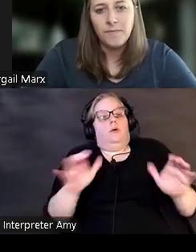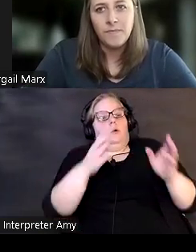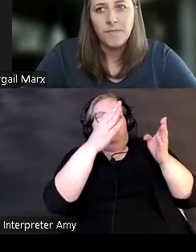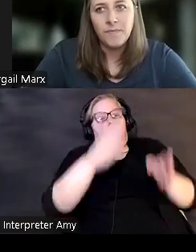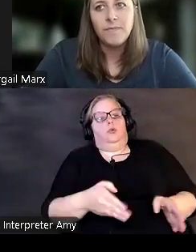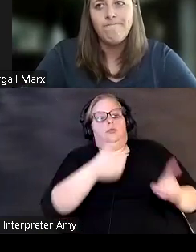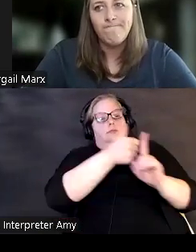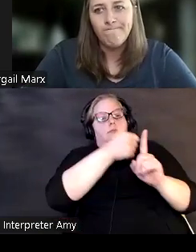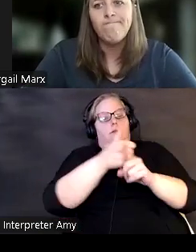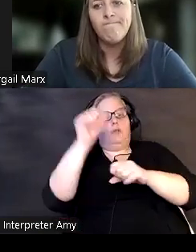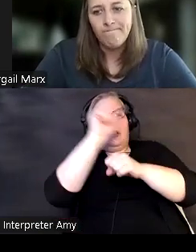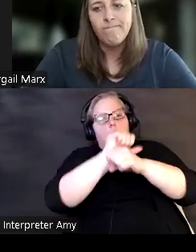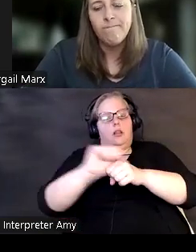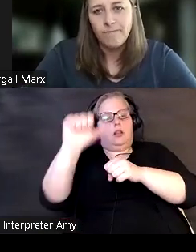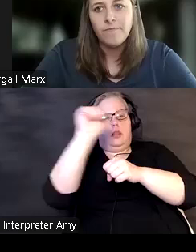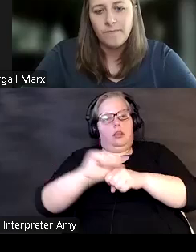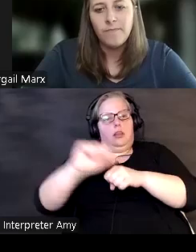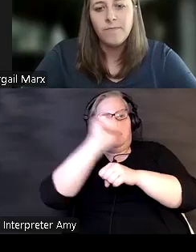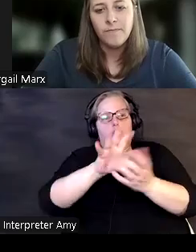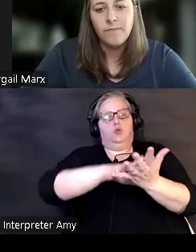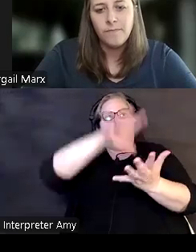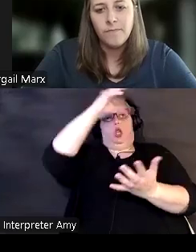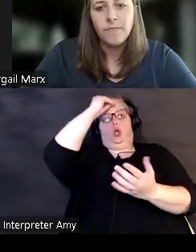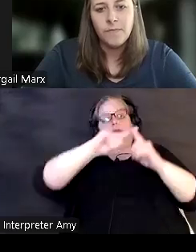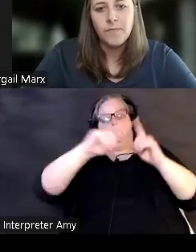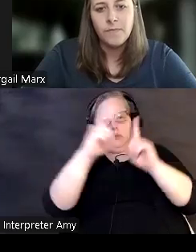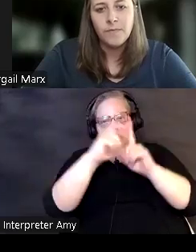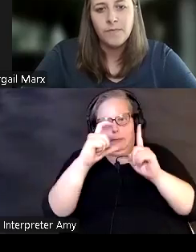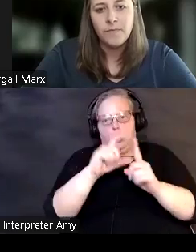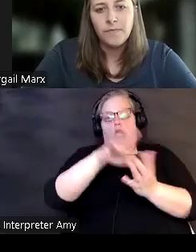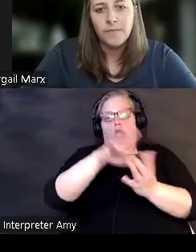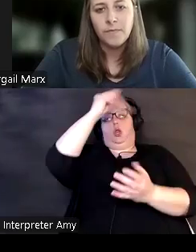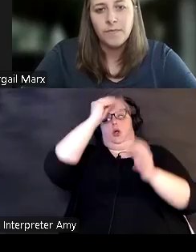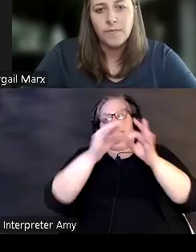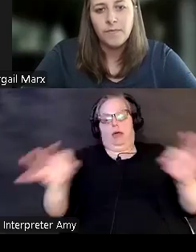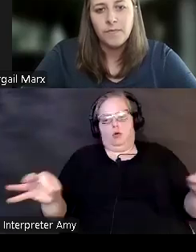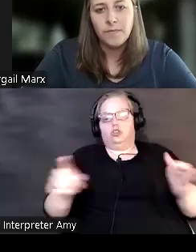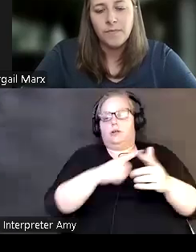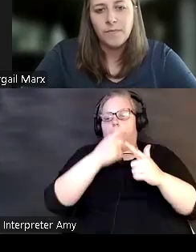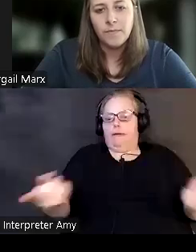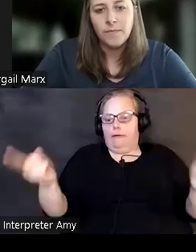work and effort to learn a vocabulary, to learn a language, and then have that well-meaning parent